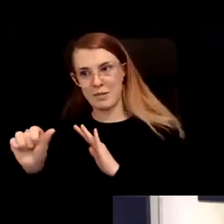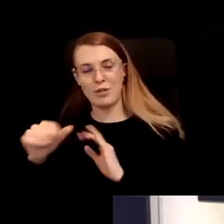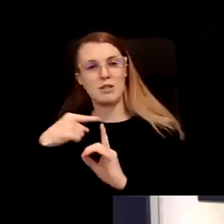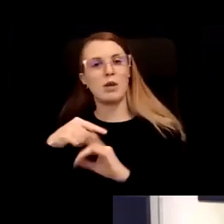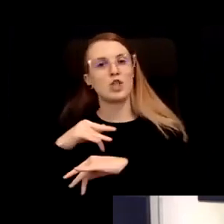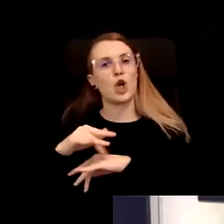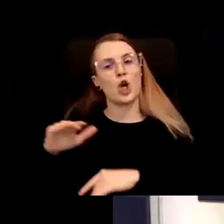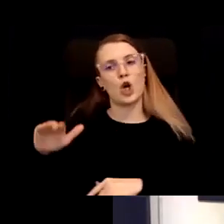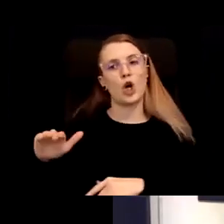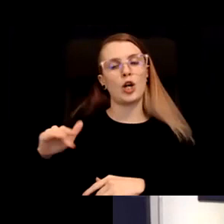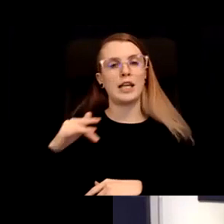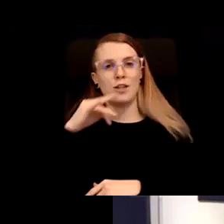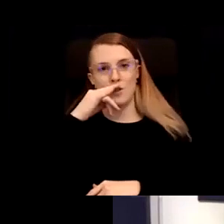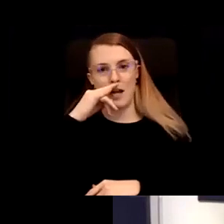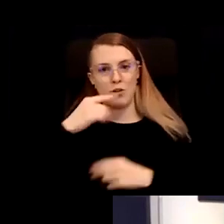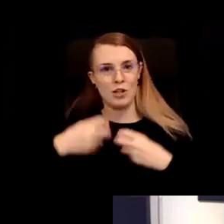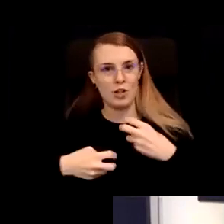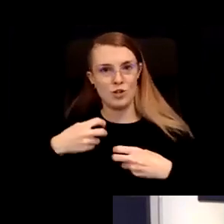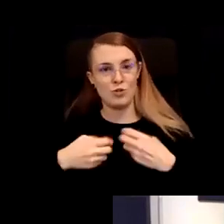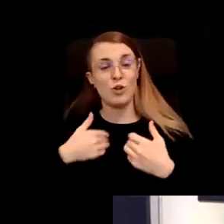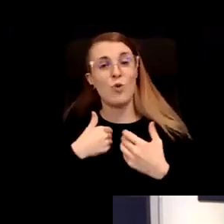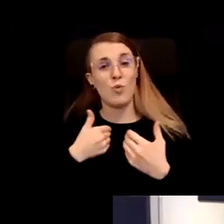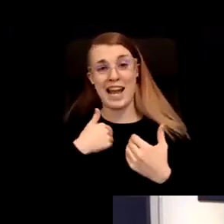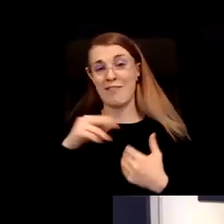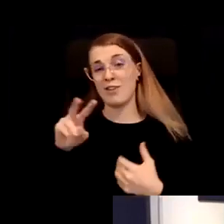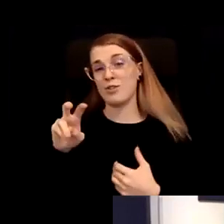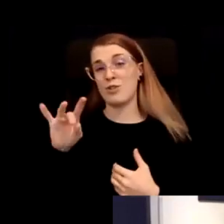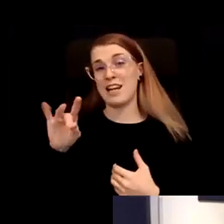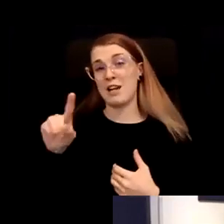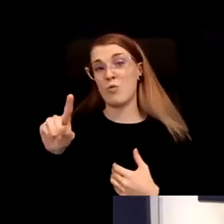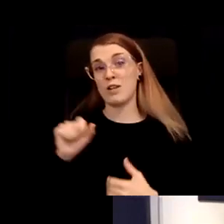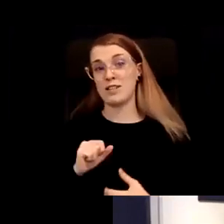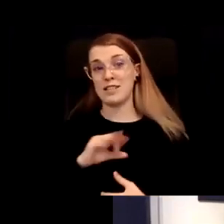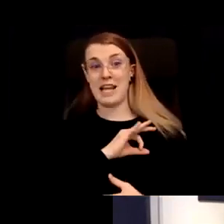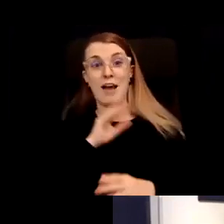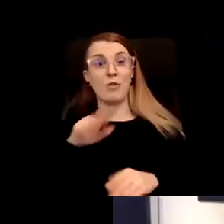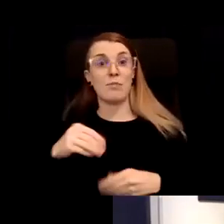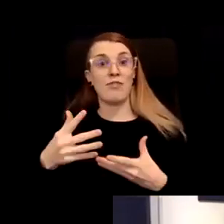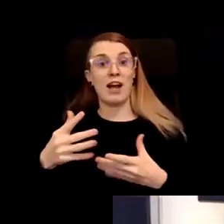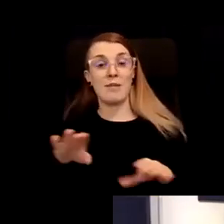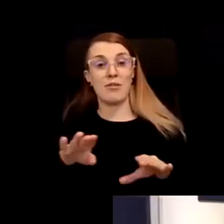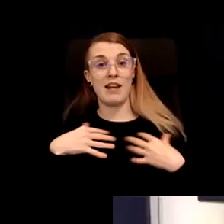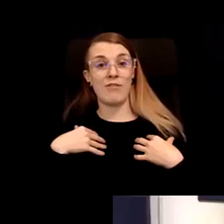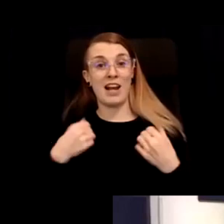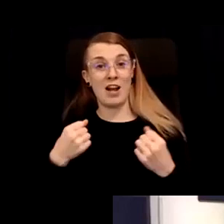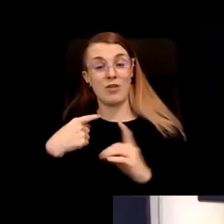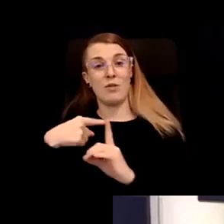Employing 281 staff, our center provides behavioral health and developmental disabilities services